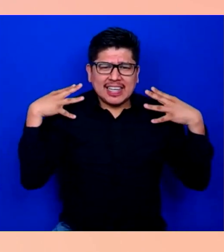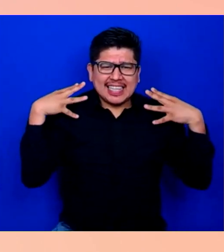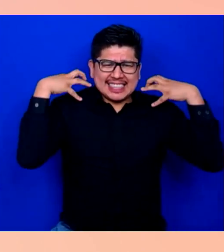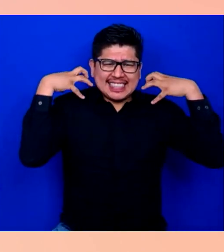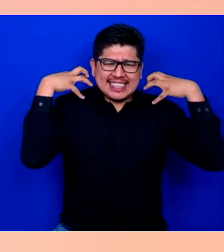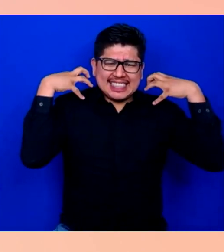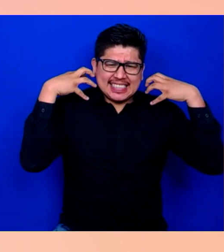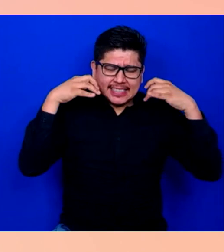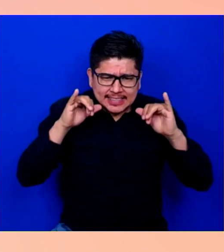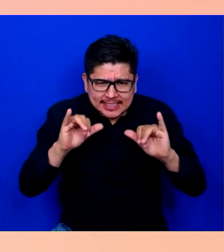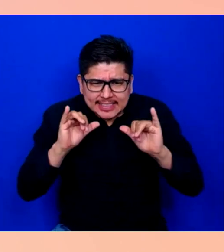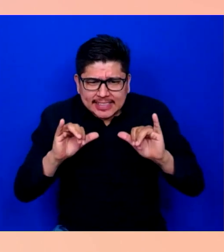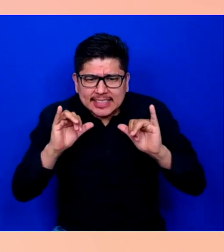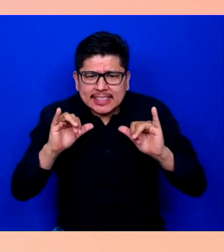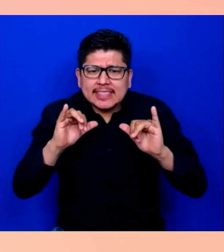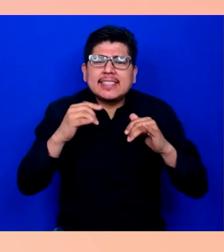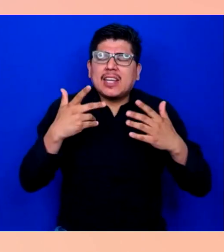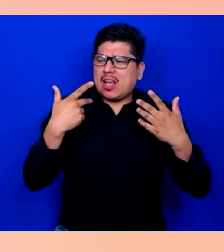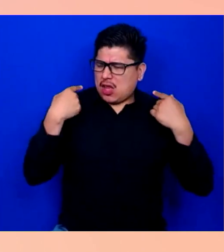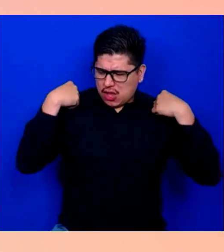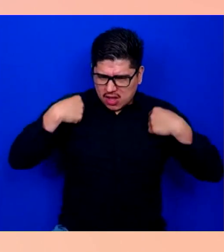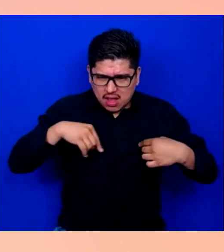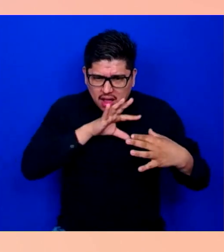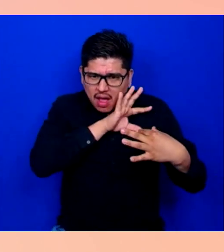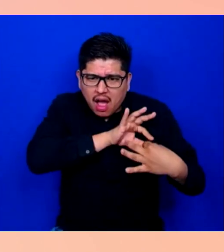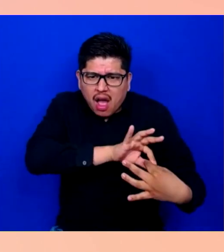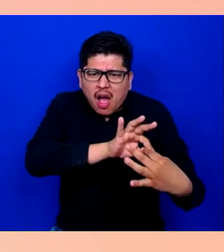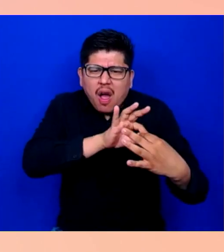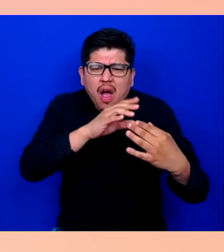I couldn't wash my own hair or hold a cup.